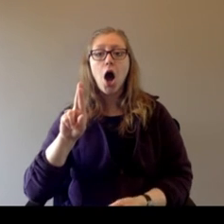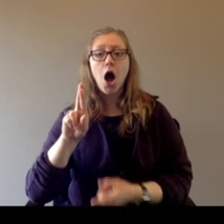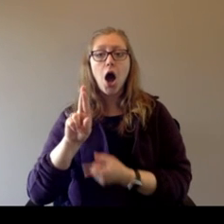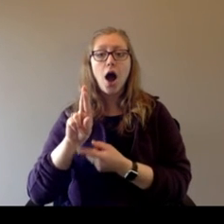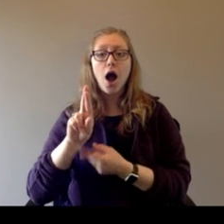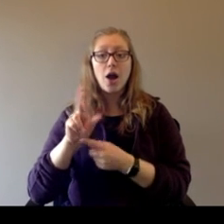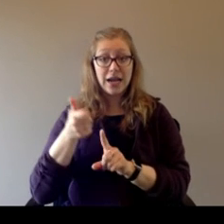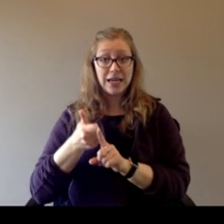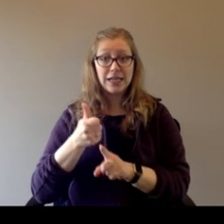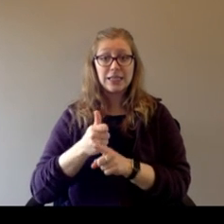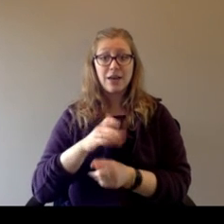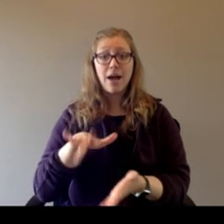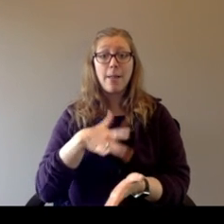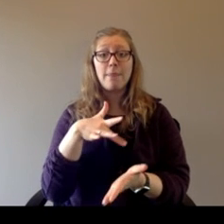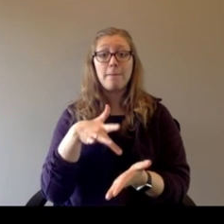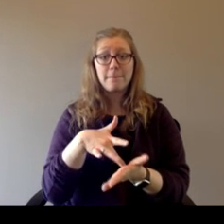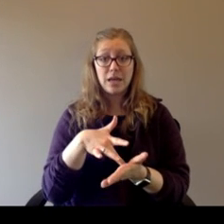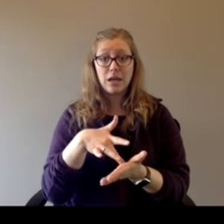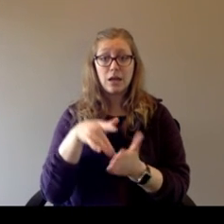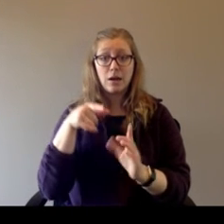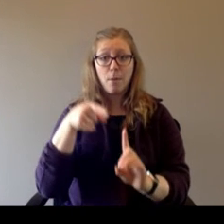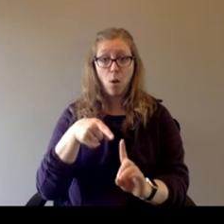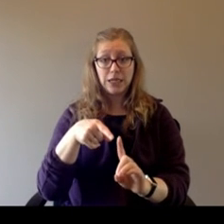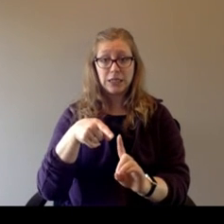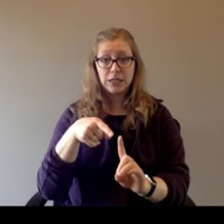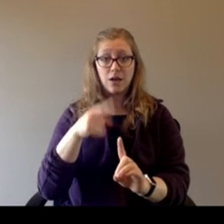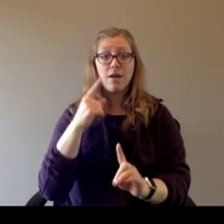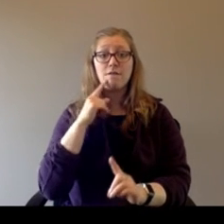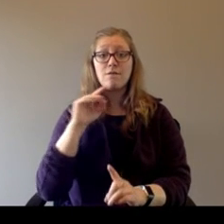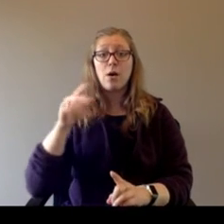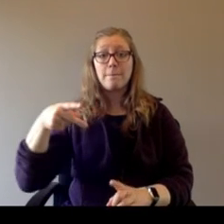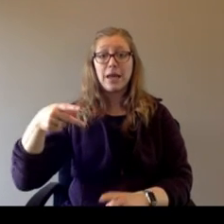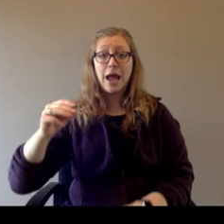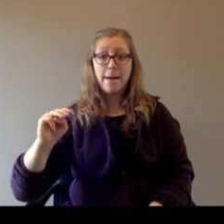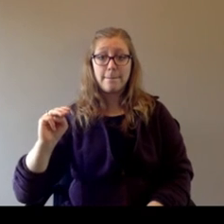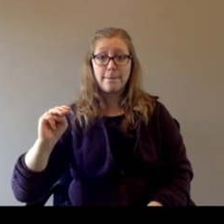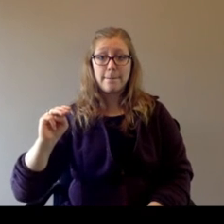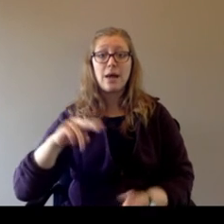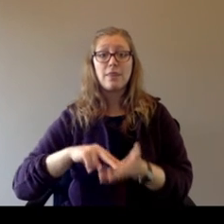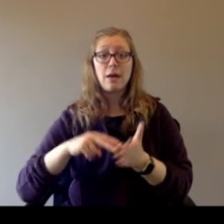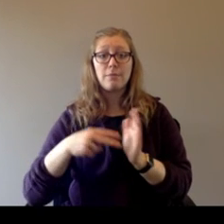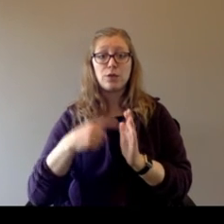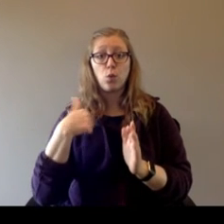If R is the midpoint, then we know that the distance PR is the same as the distance MR.